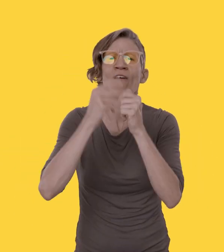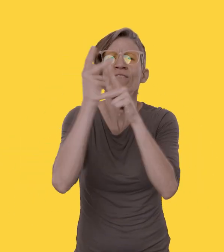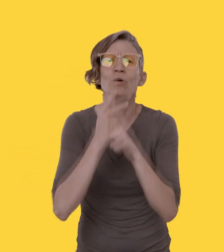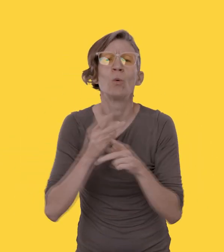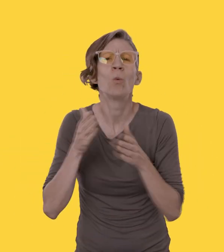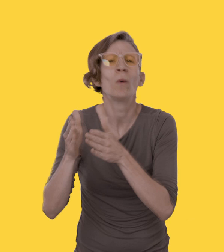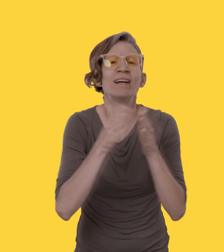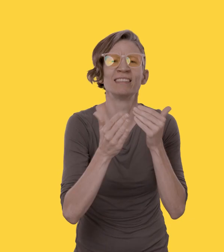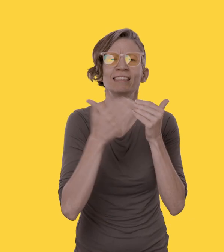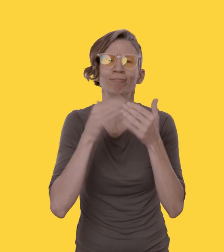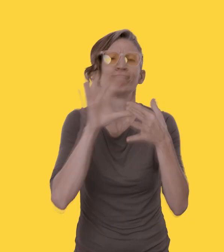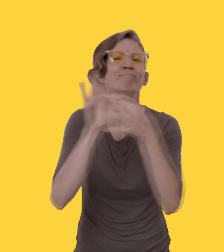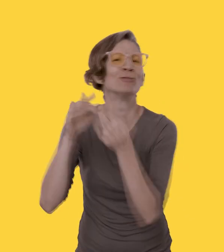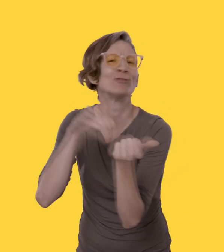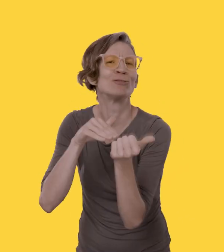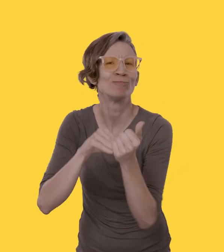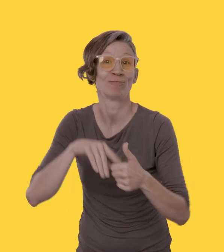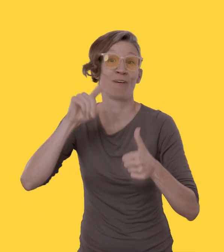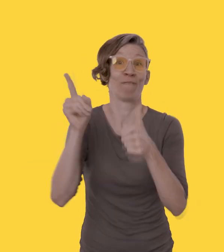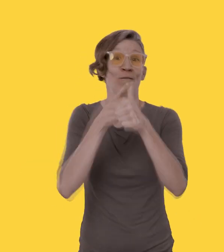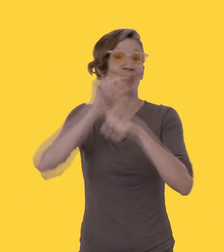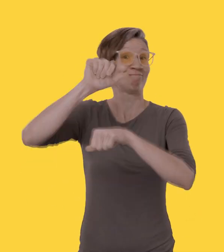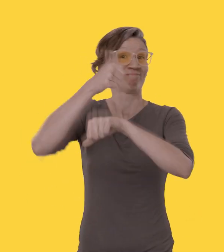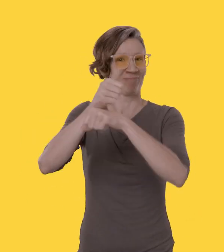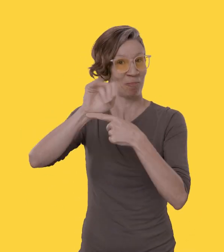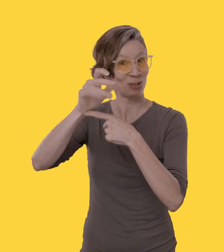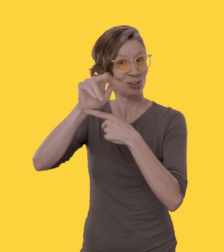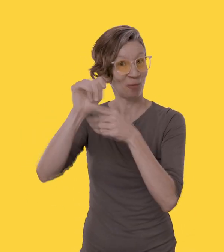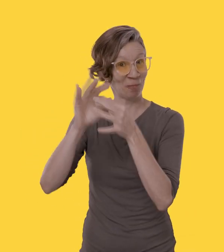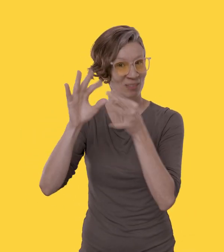And one of the first things we did was really stand up MyChart messaging to make it simple for you